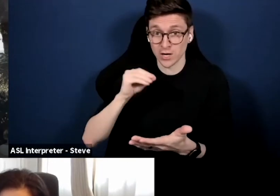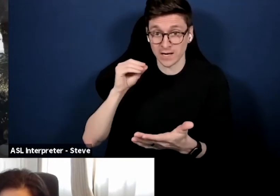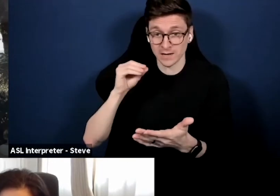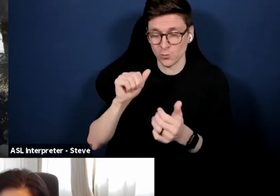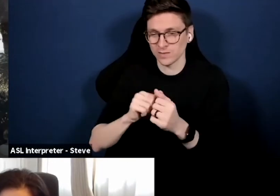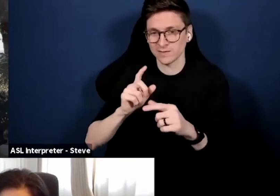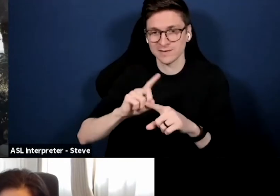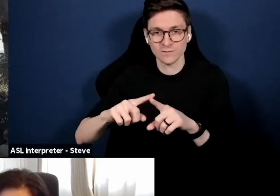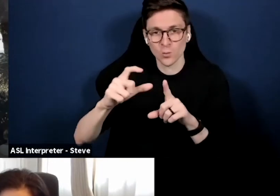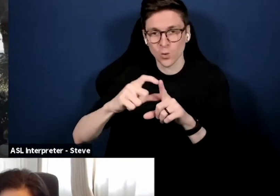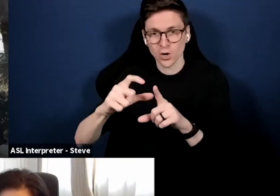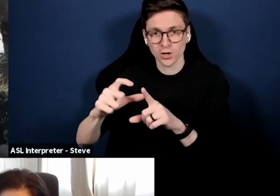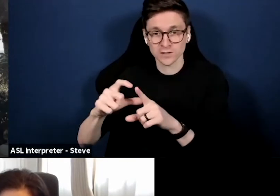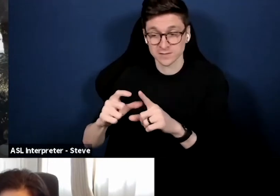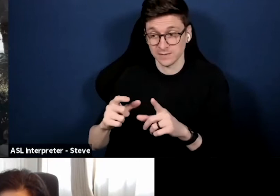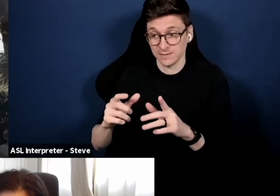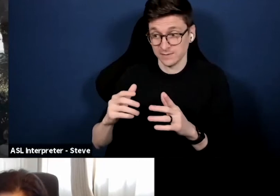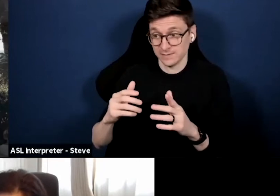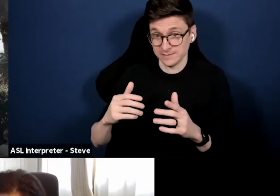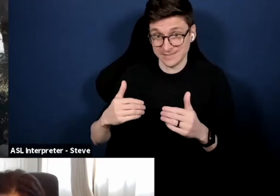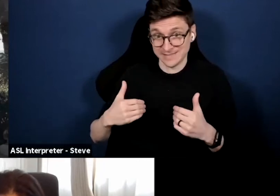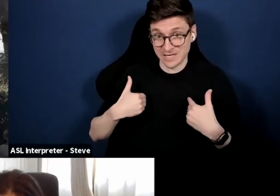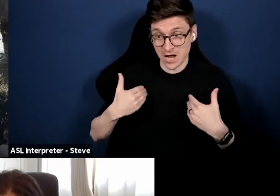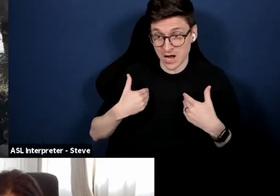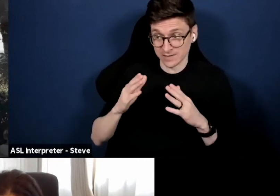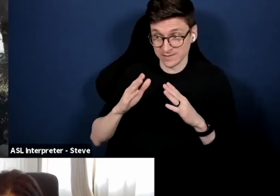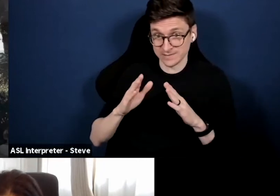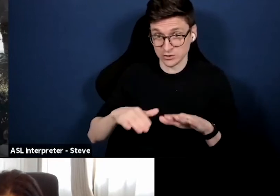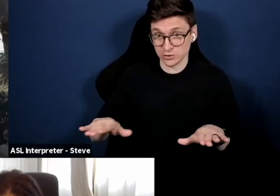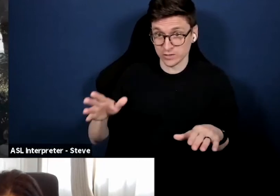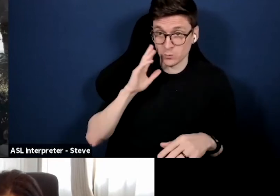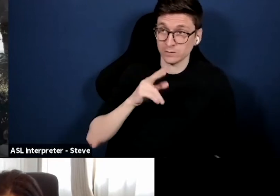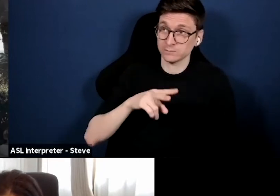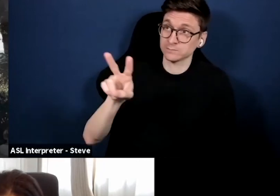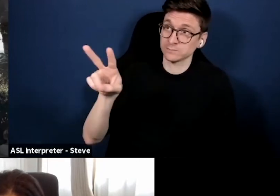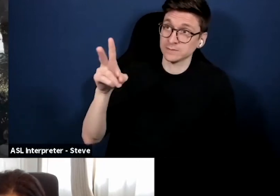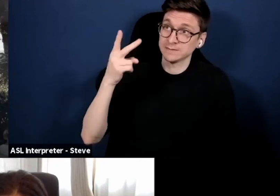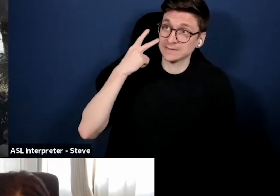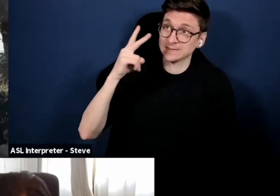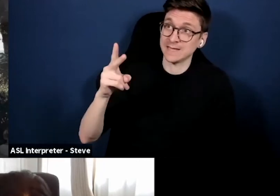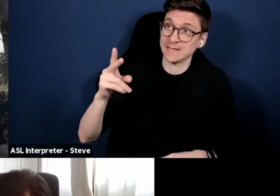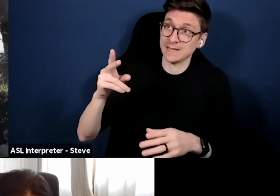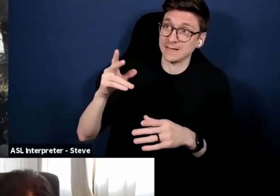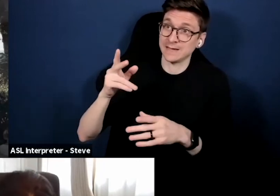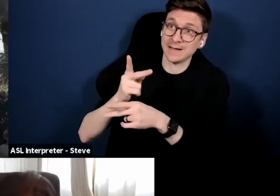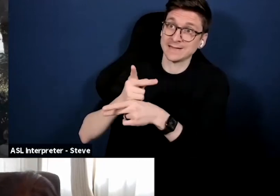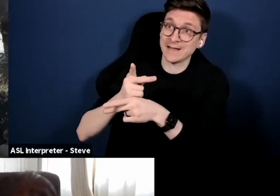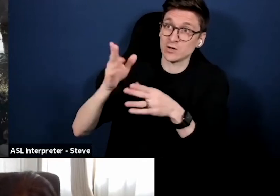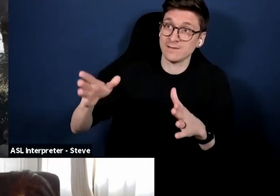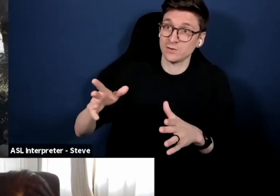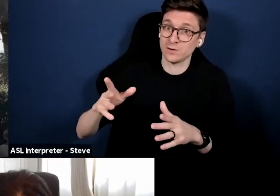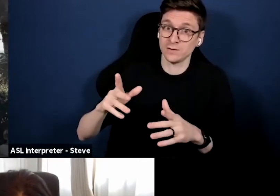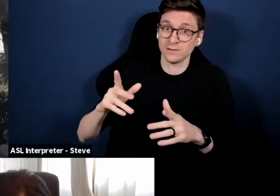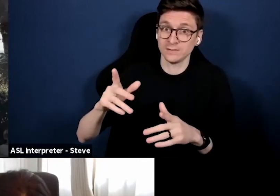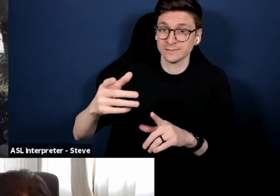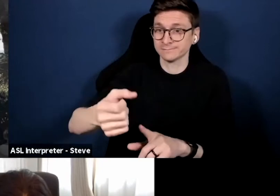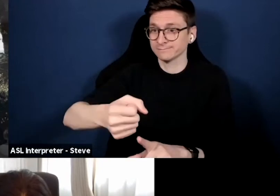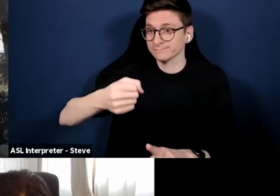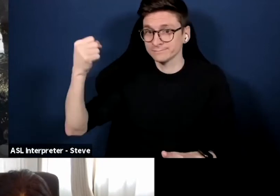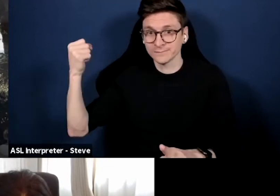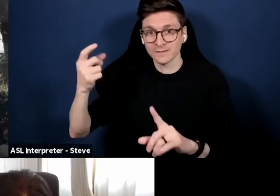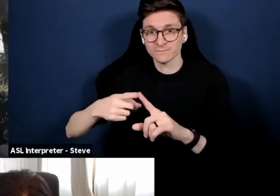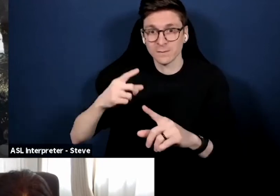young child sees a caretaker taking a picture out of the refrigerator takes a glass pours the liquid